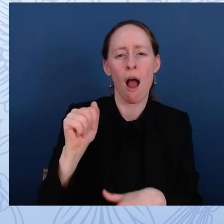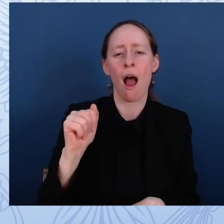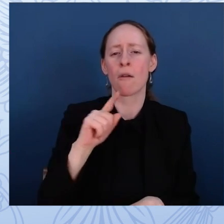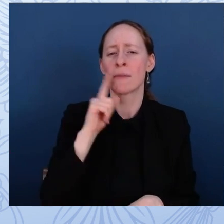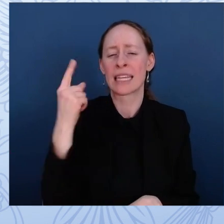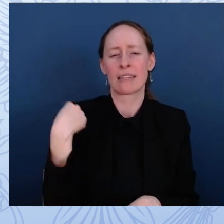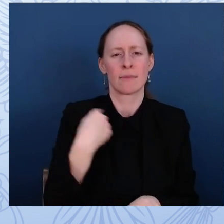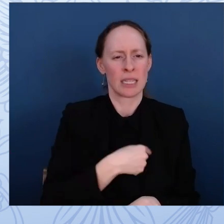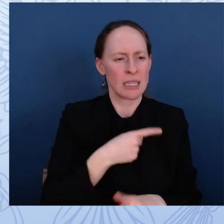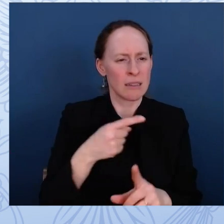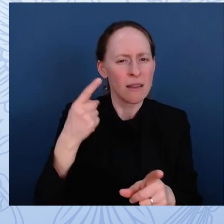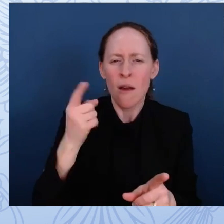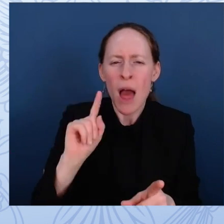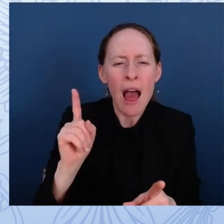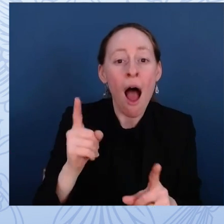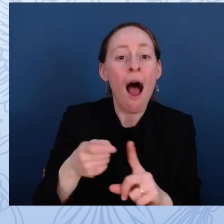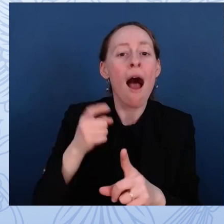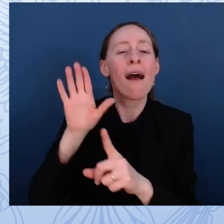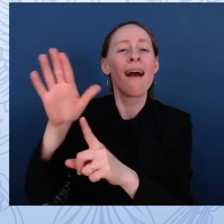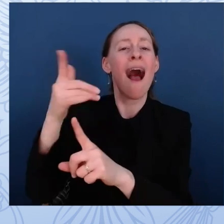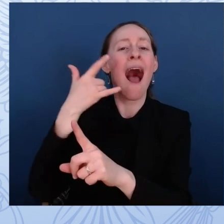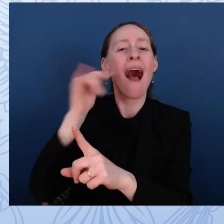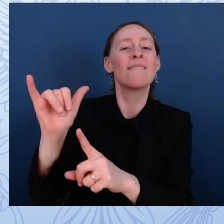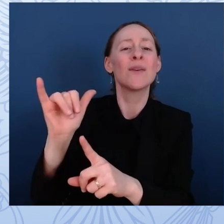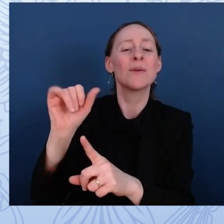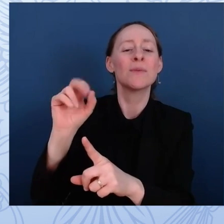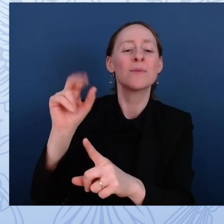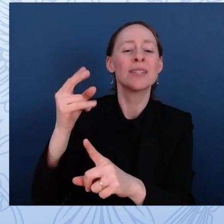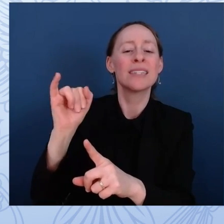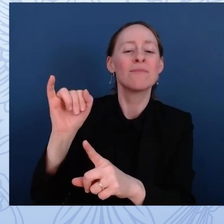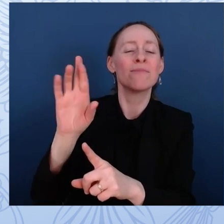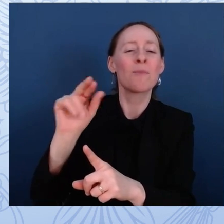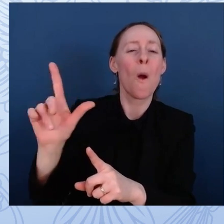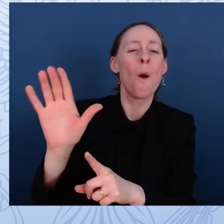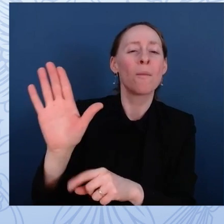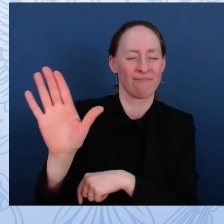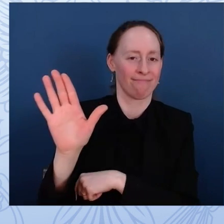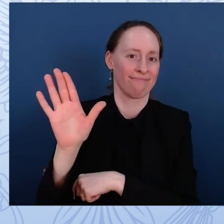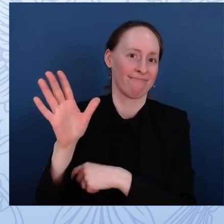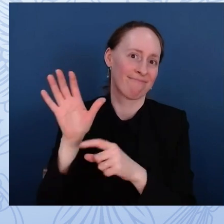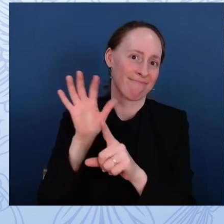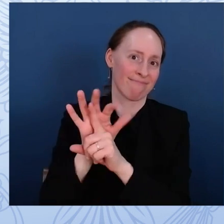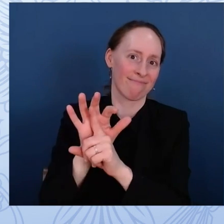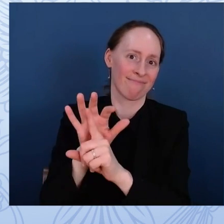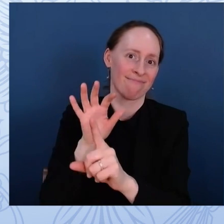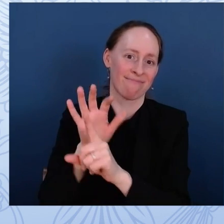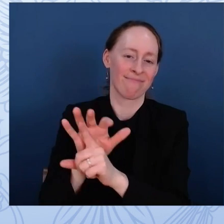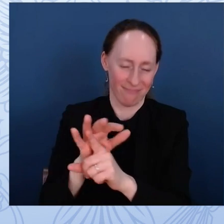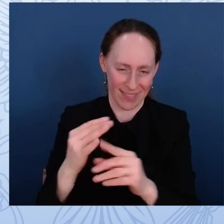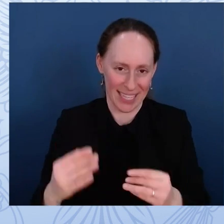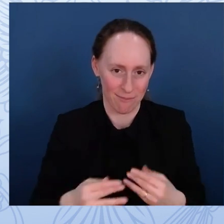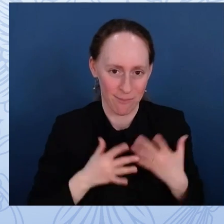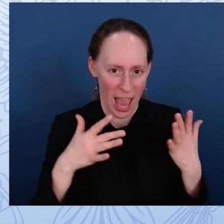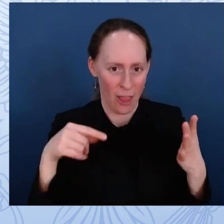because it's been such a wonderful innovation in both countries culinarily, because in some, you know,